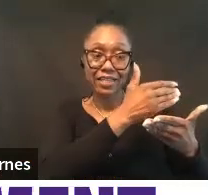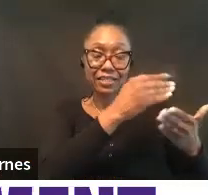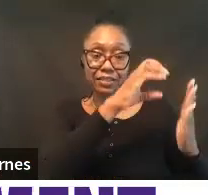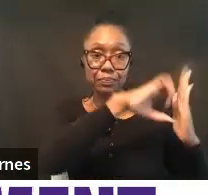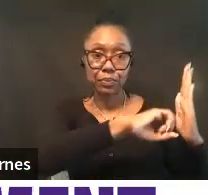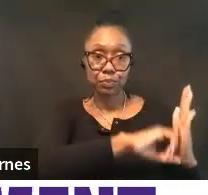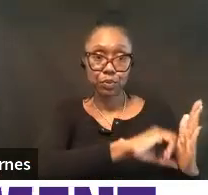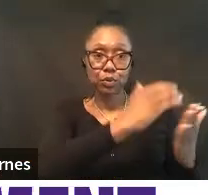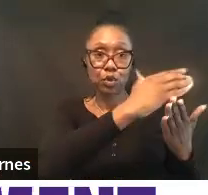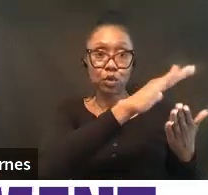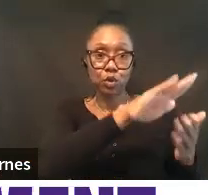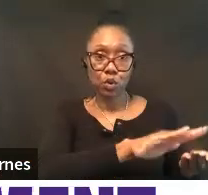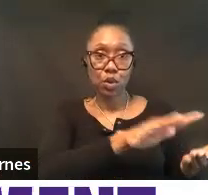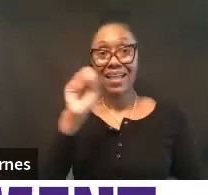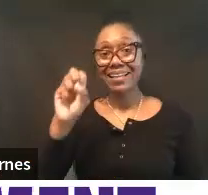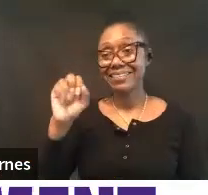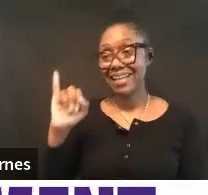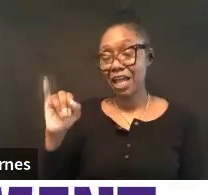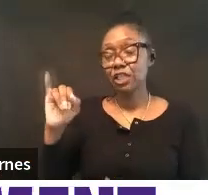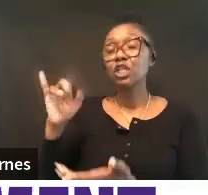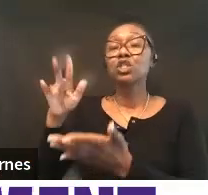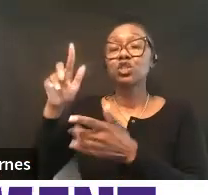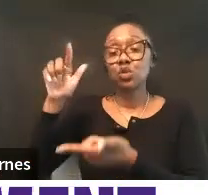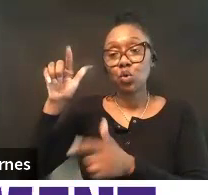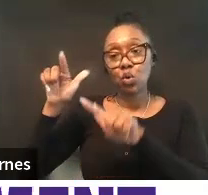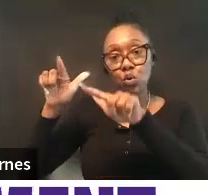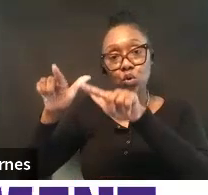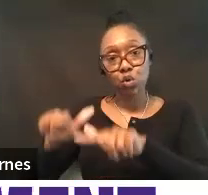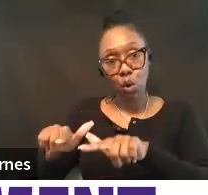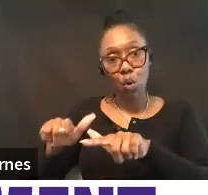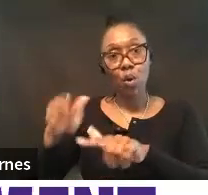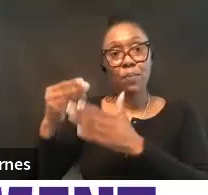For this is the more kind of on income to get a to receive a greater amount of SSI.